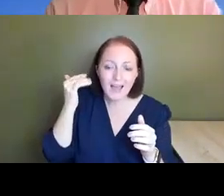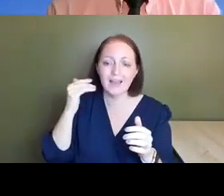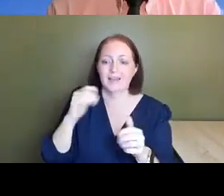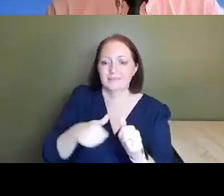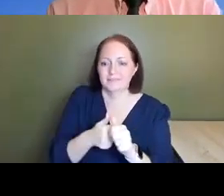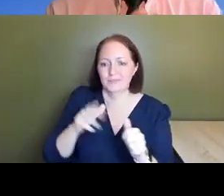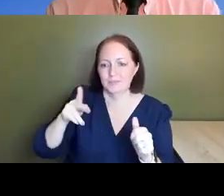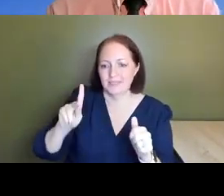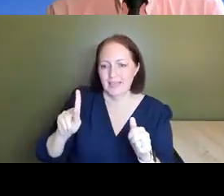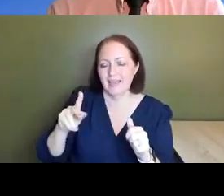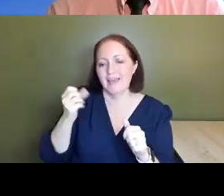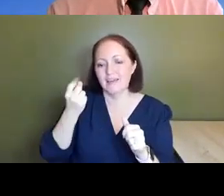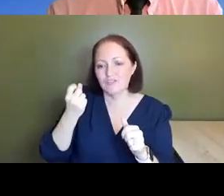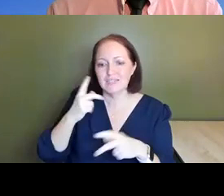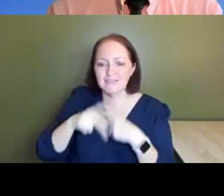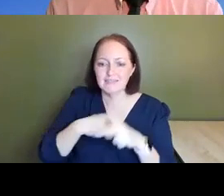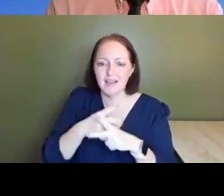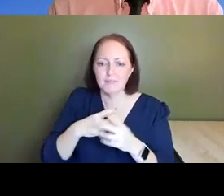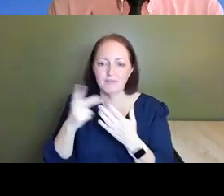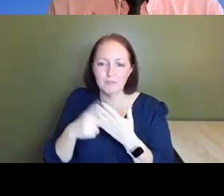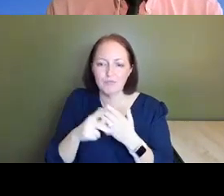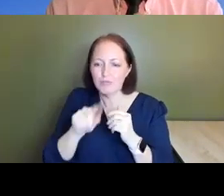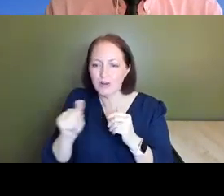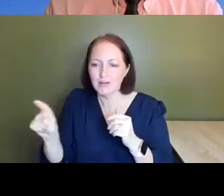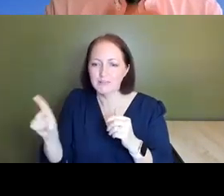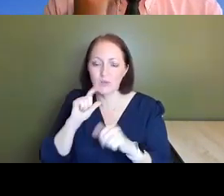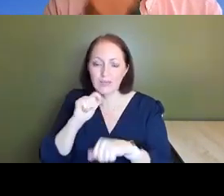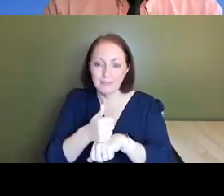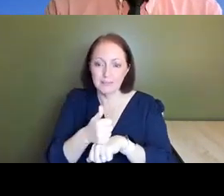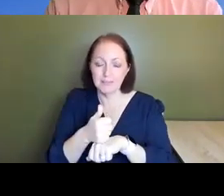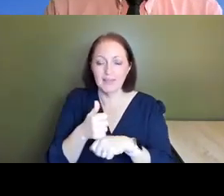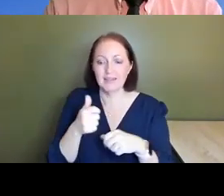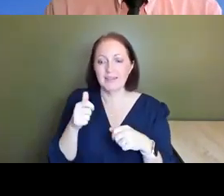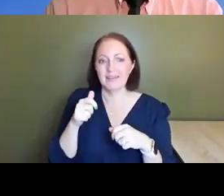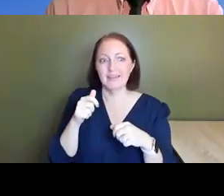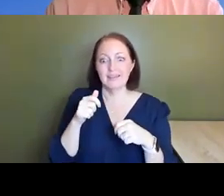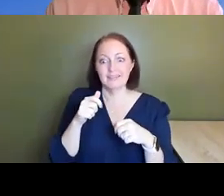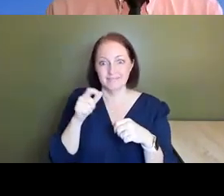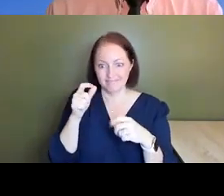as understanding the types of programs we can implement which then in turn can help